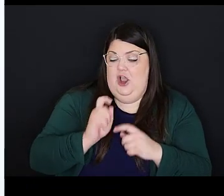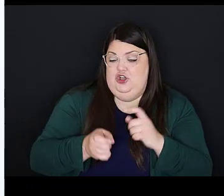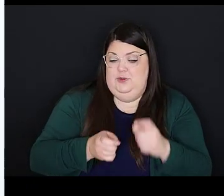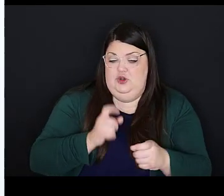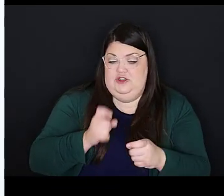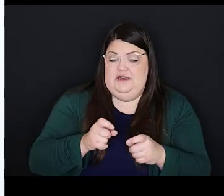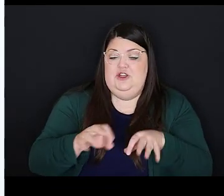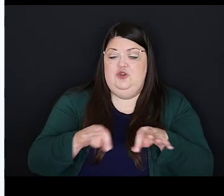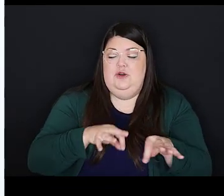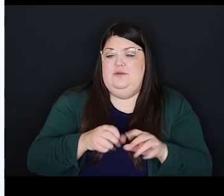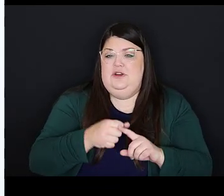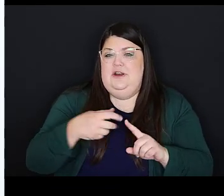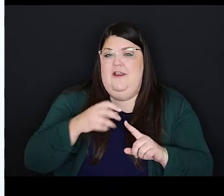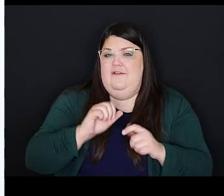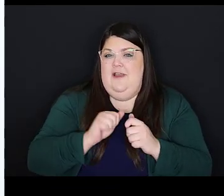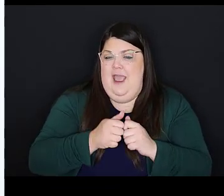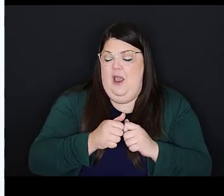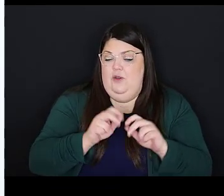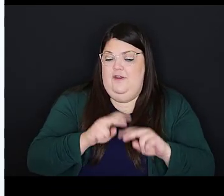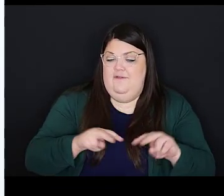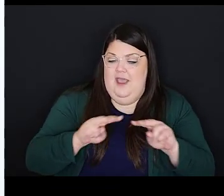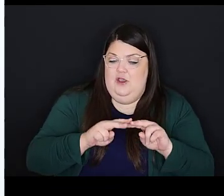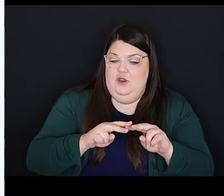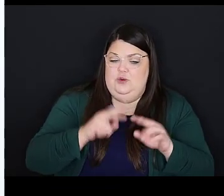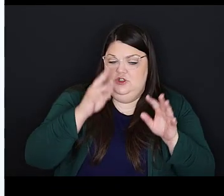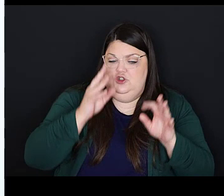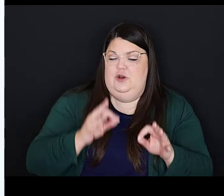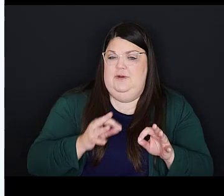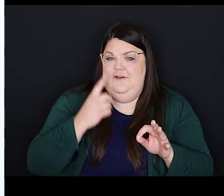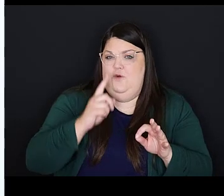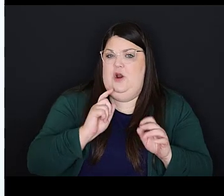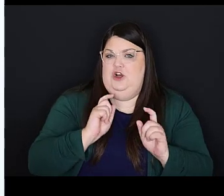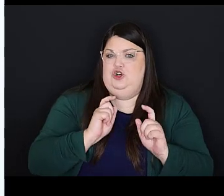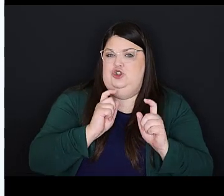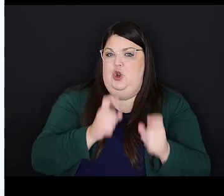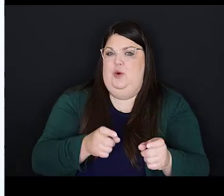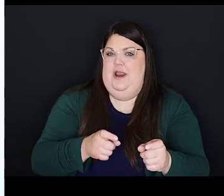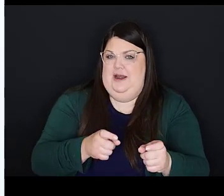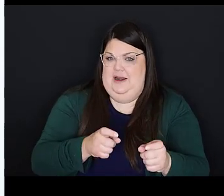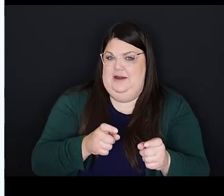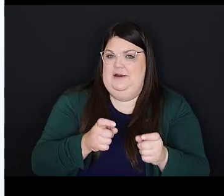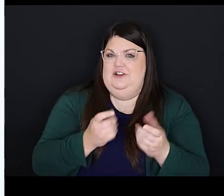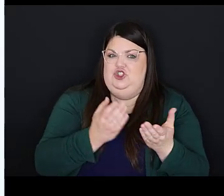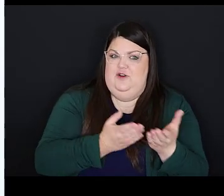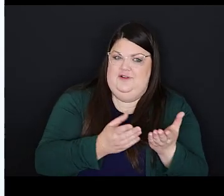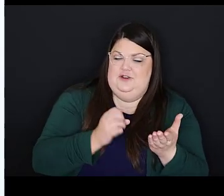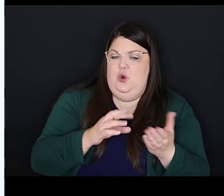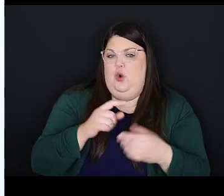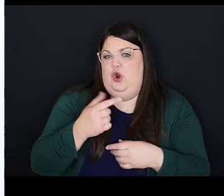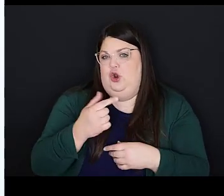the donated or contributed services or goods. Cost Share Waiver.